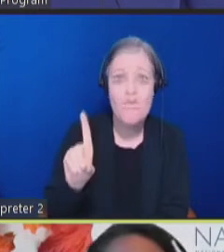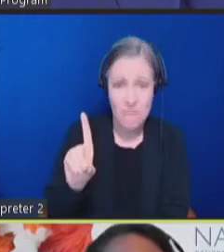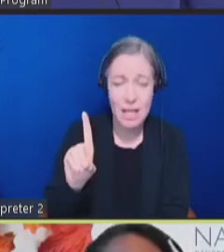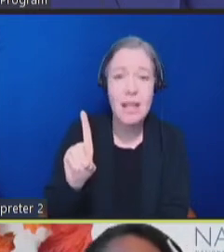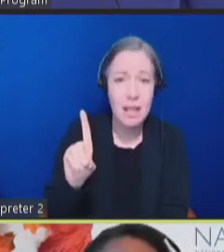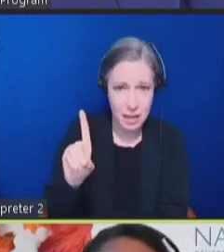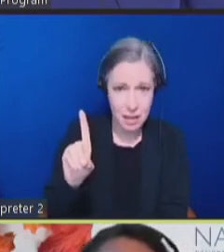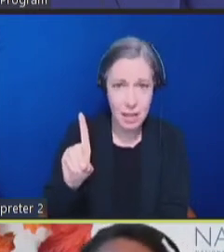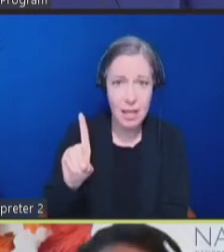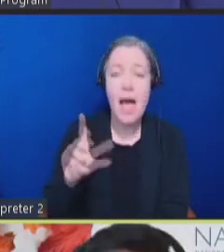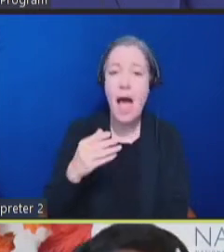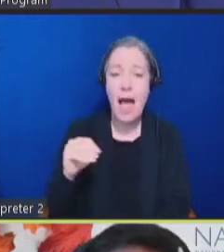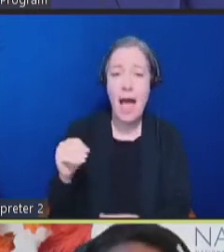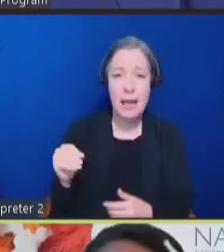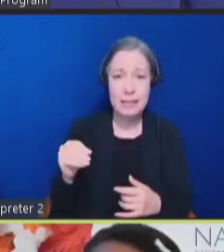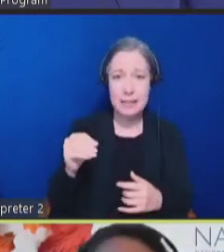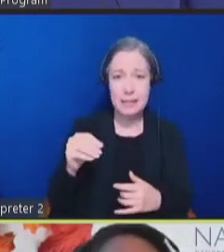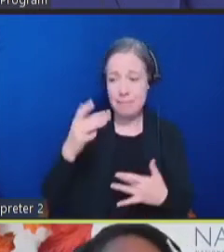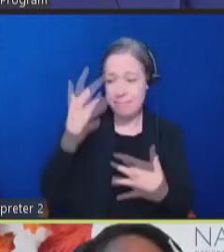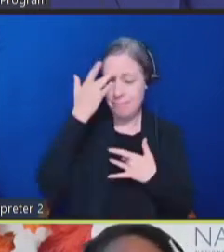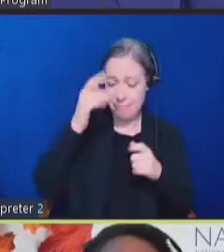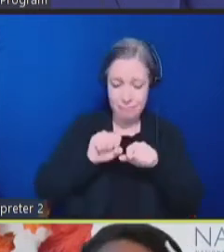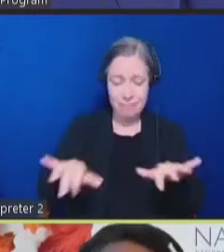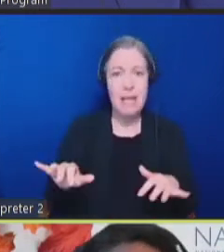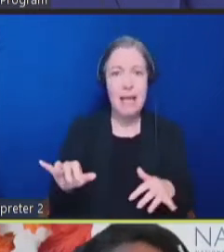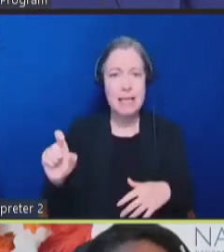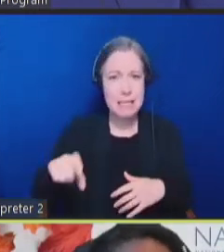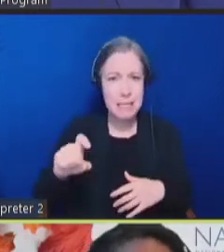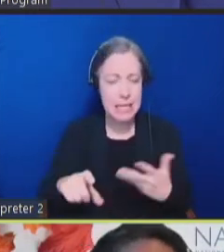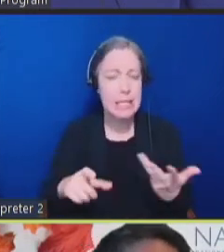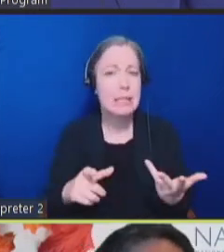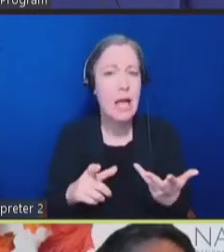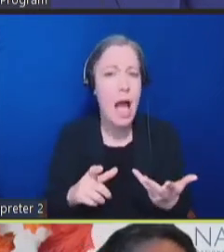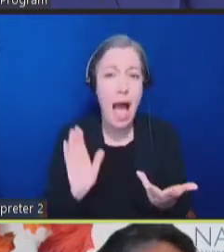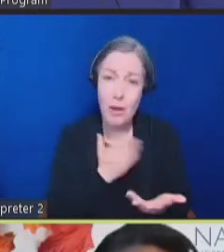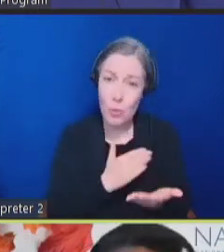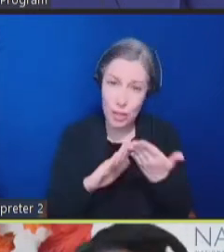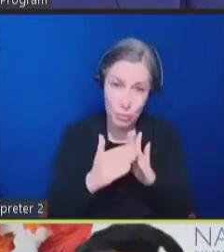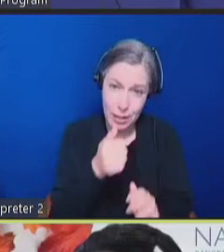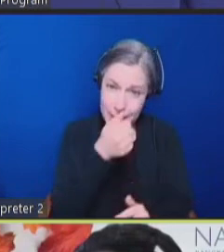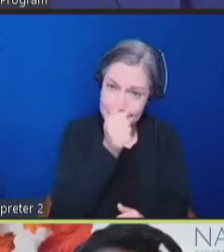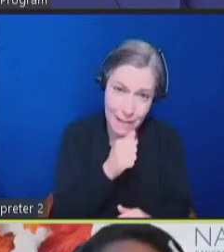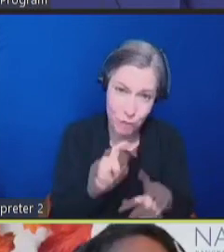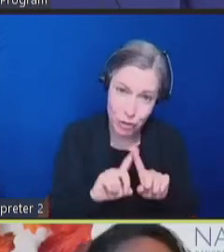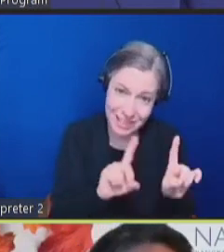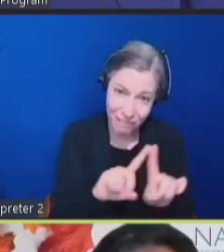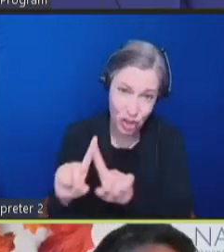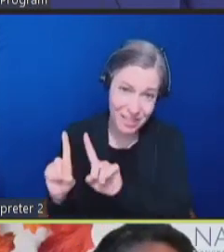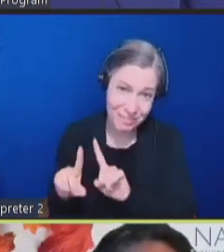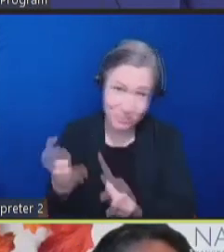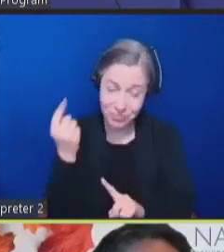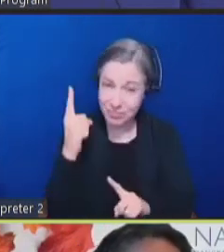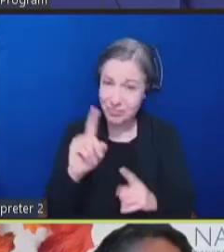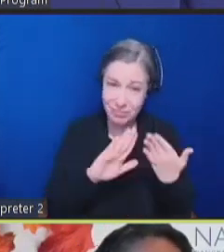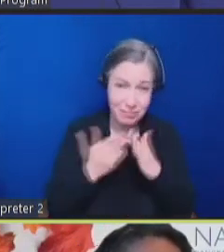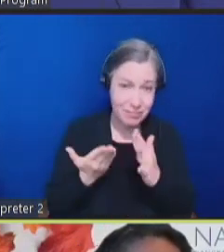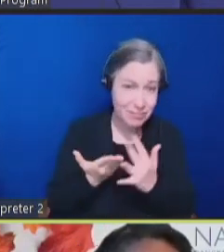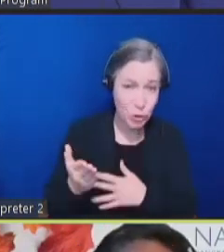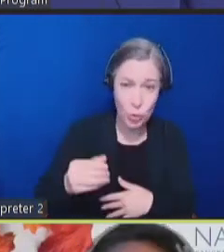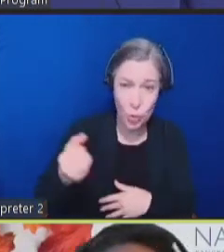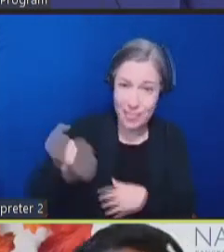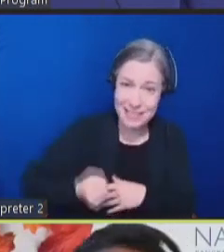So, our community has suffered differently. Communities throughout the south and in our major